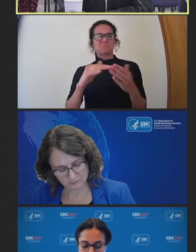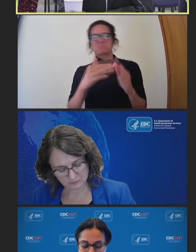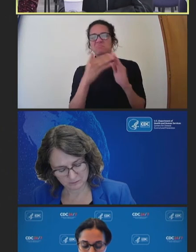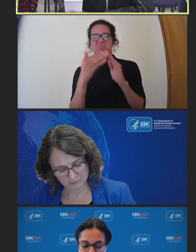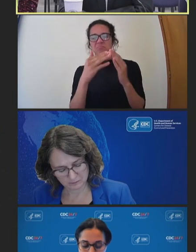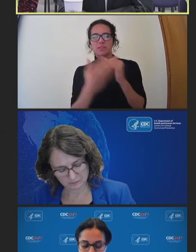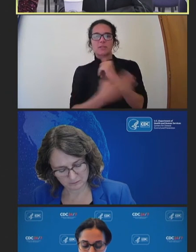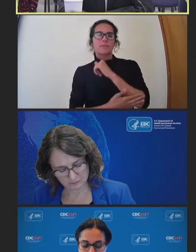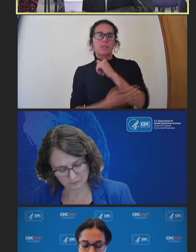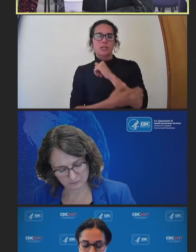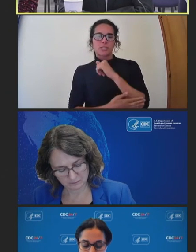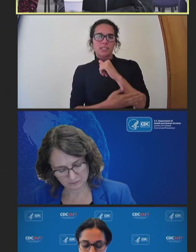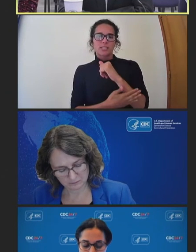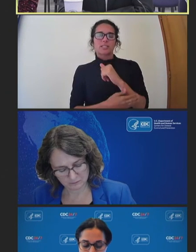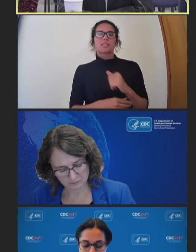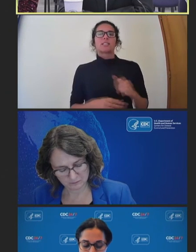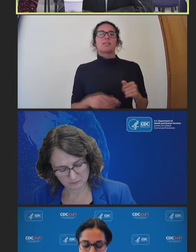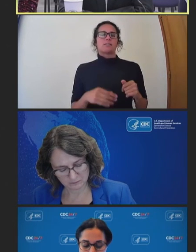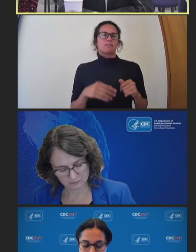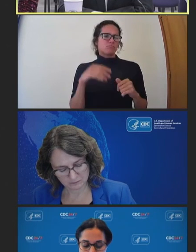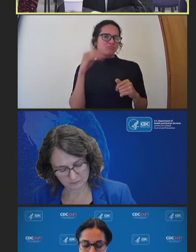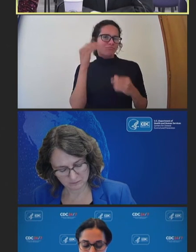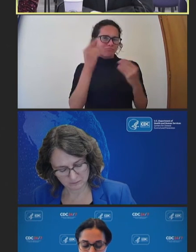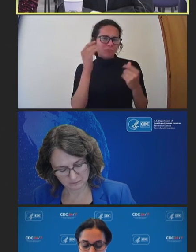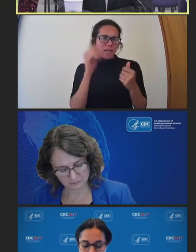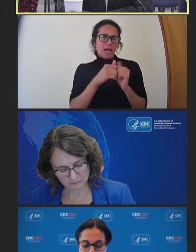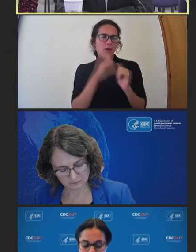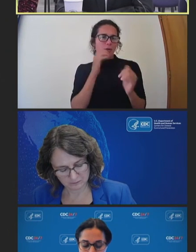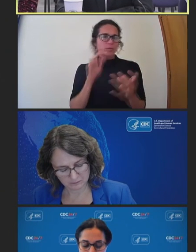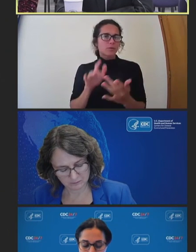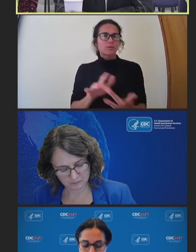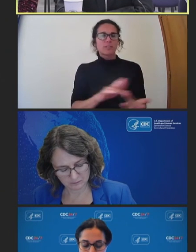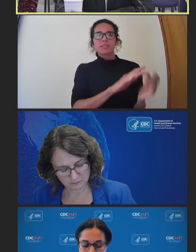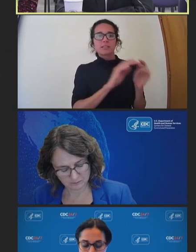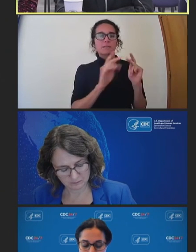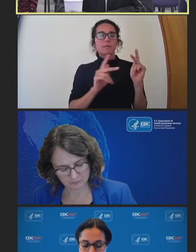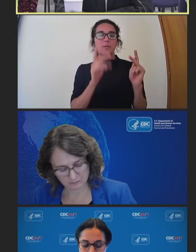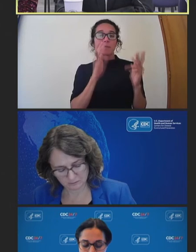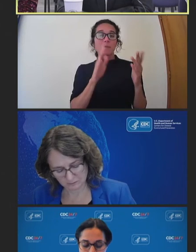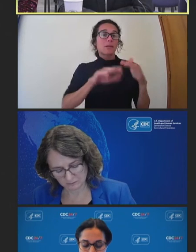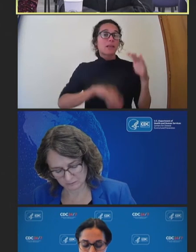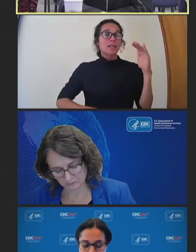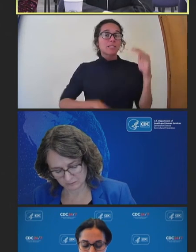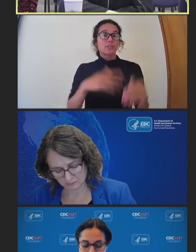in those settings that are probably even less vaccinated than those in our urban settings?